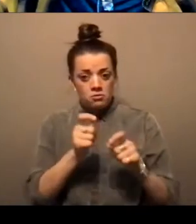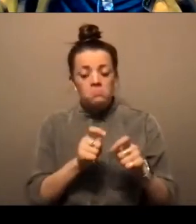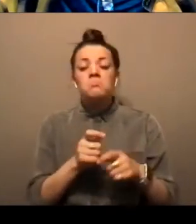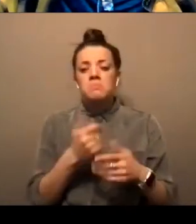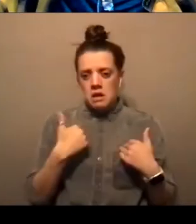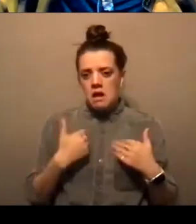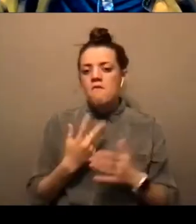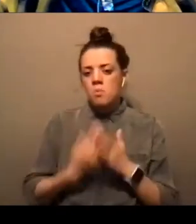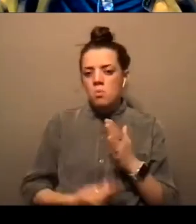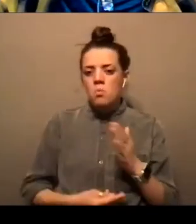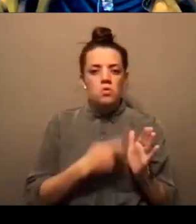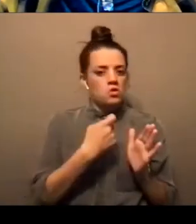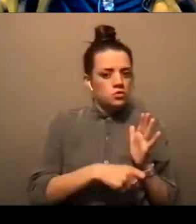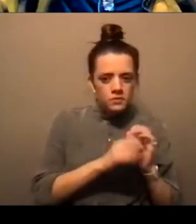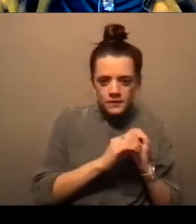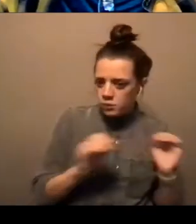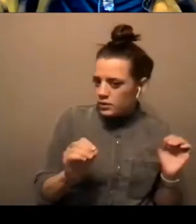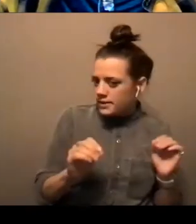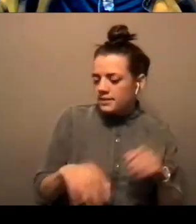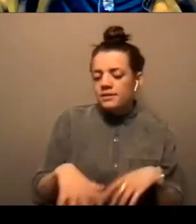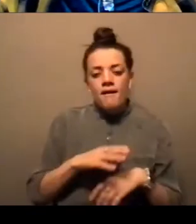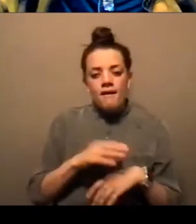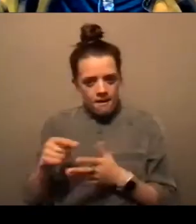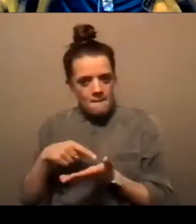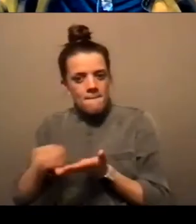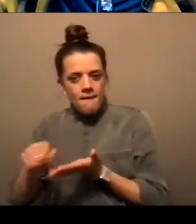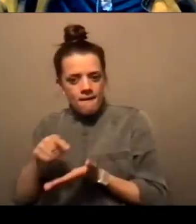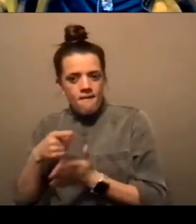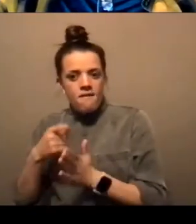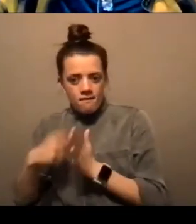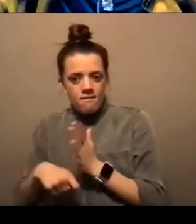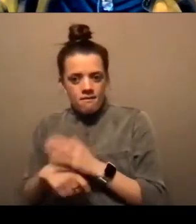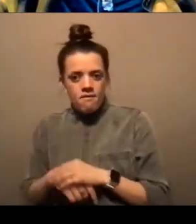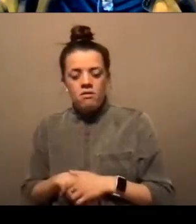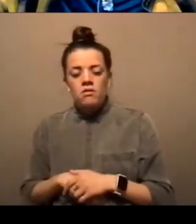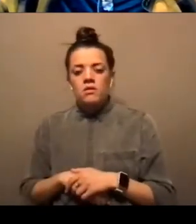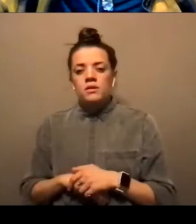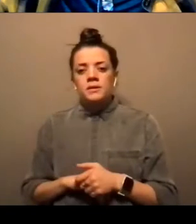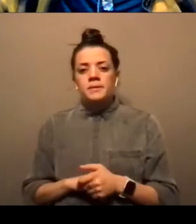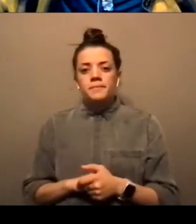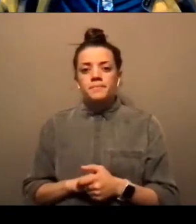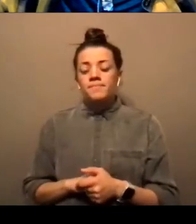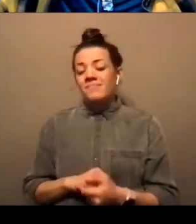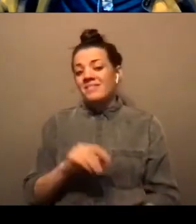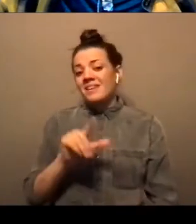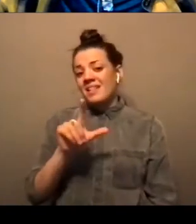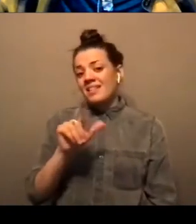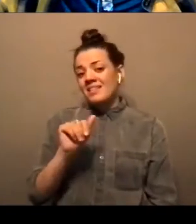Many companies have both a free and paid option. LastPass, for instance,